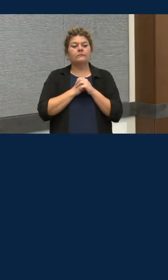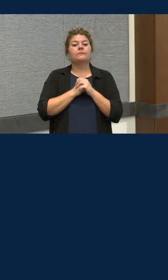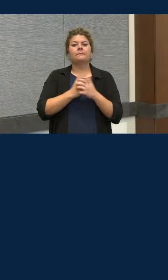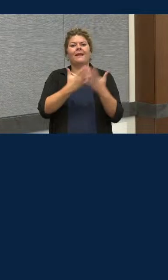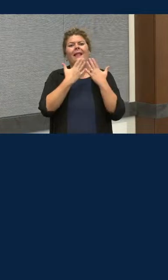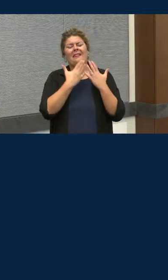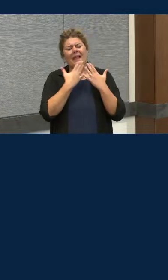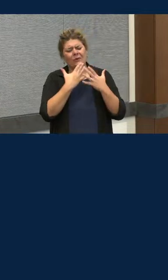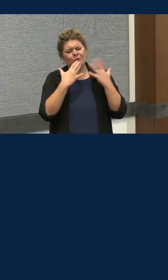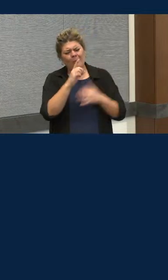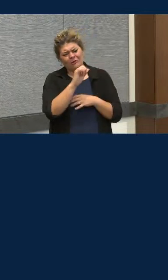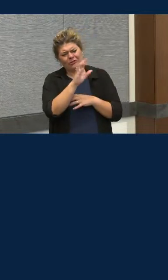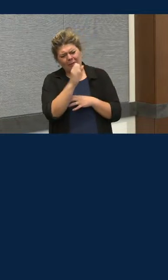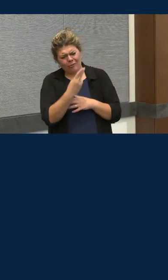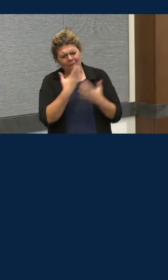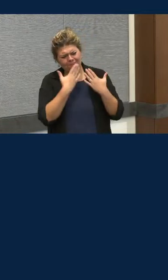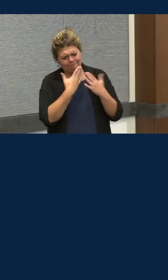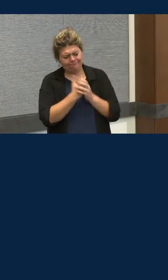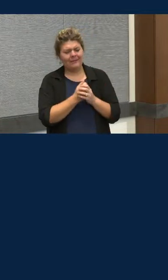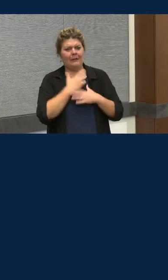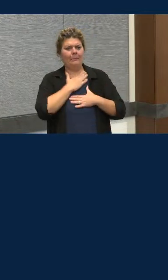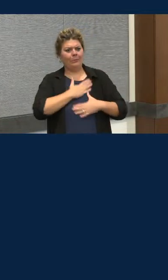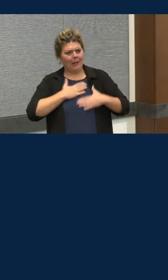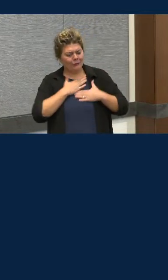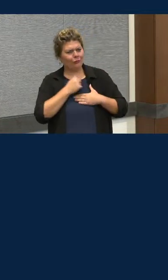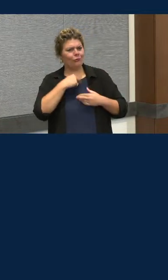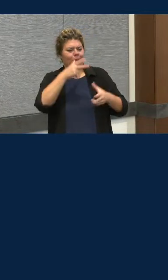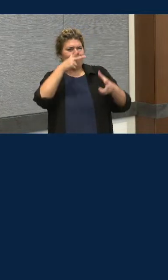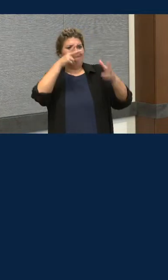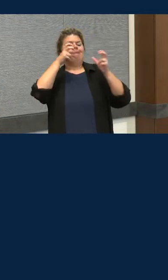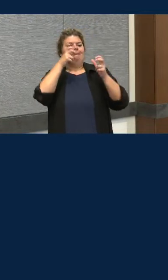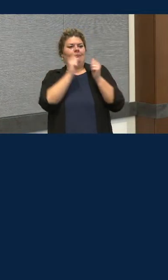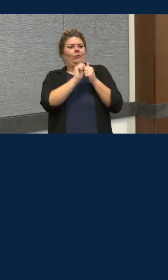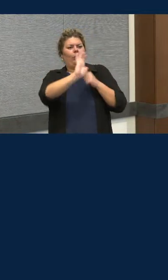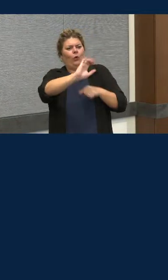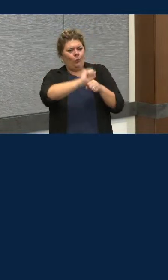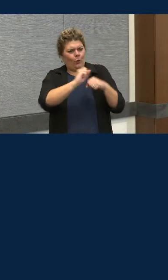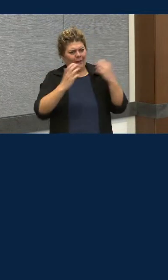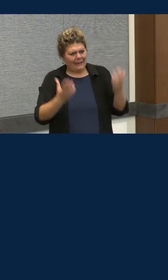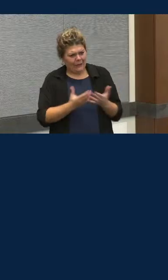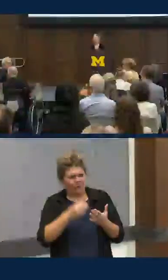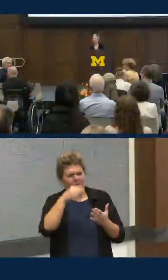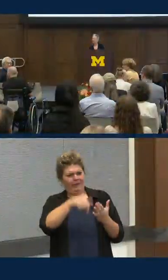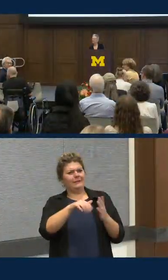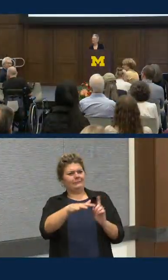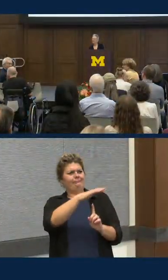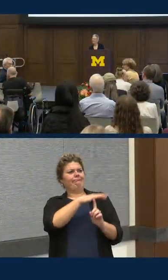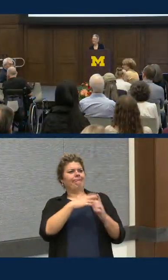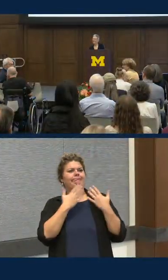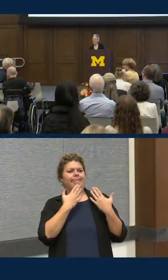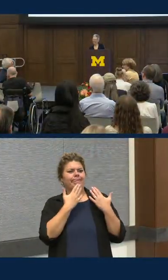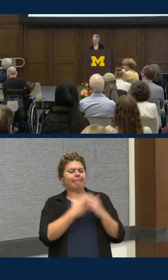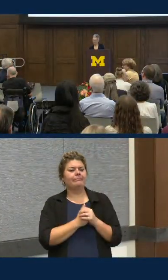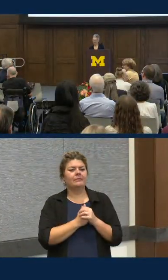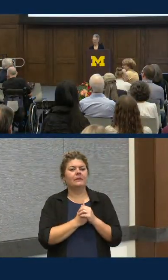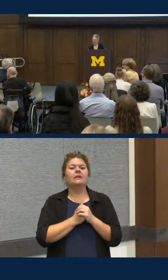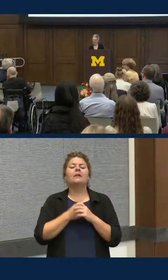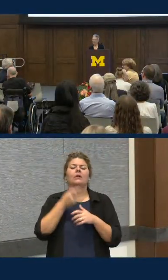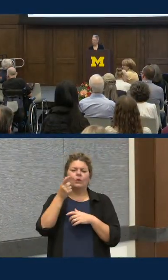Deborah. What a pleasure to have a chance to engage with your work here in this context.